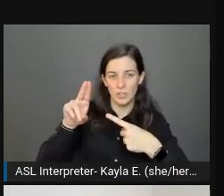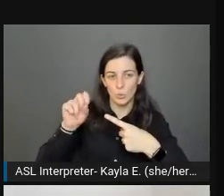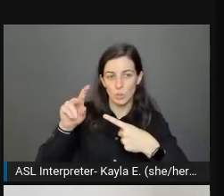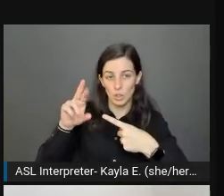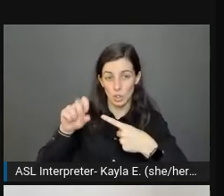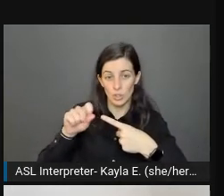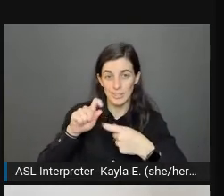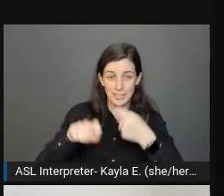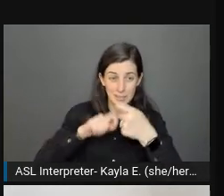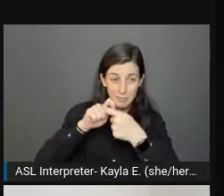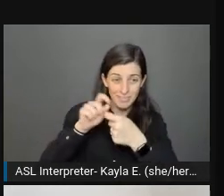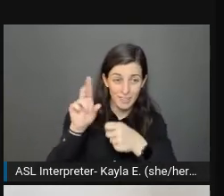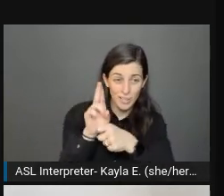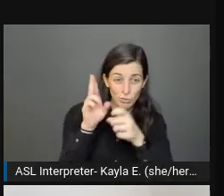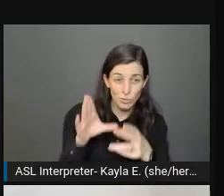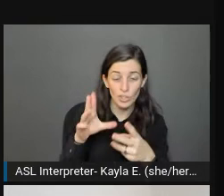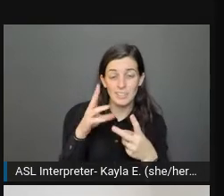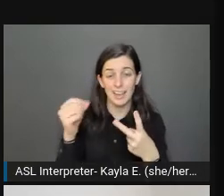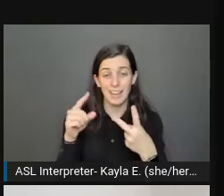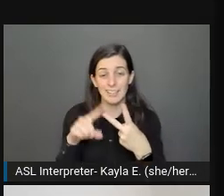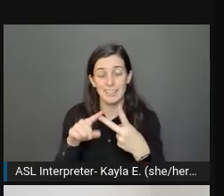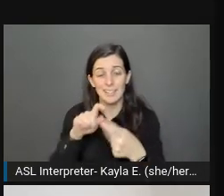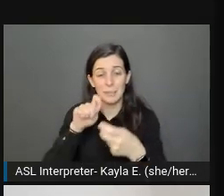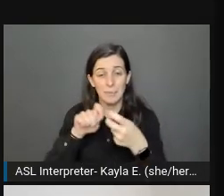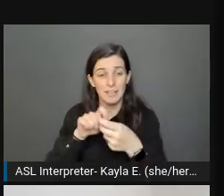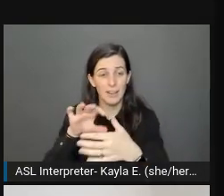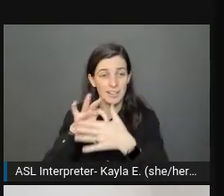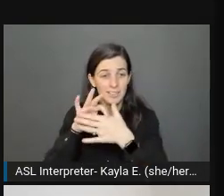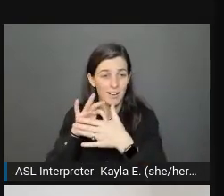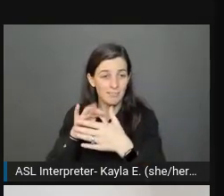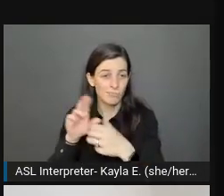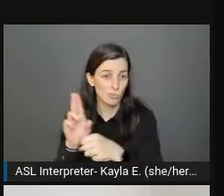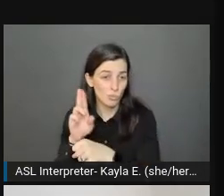If I look at those specifically from an accessibility point of view,